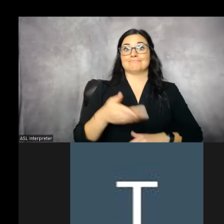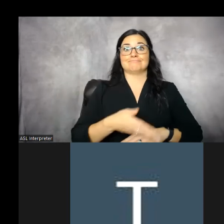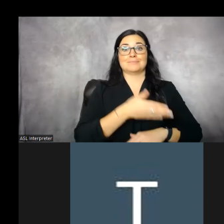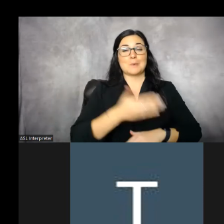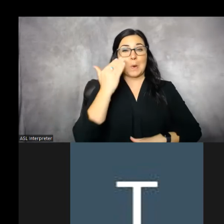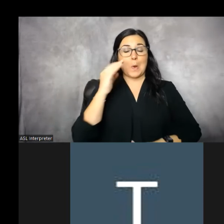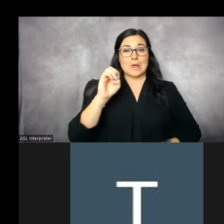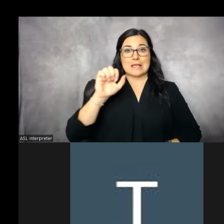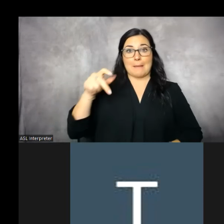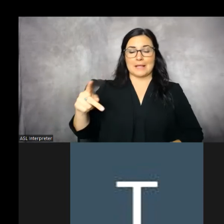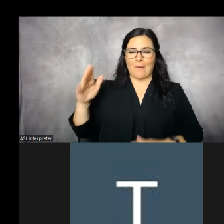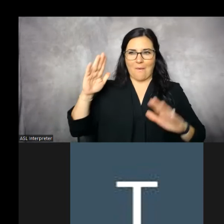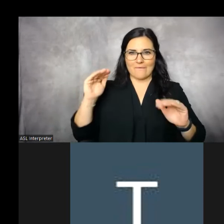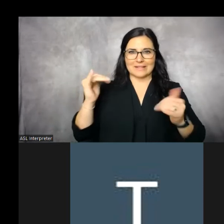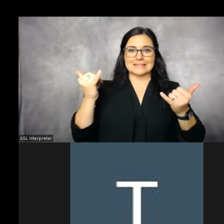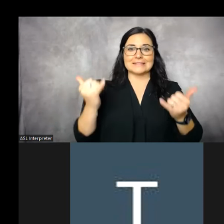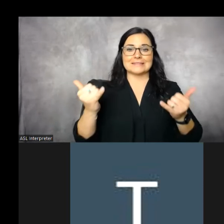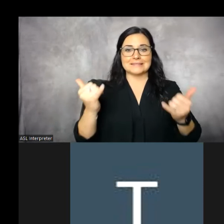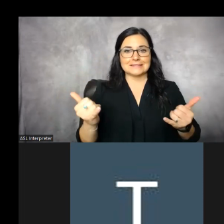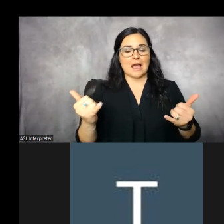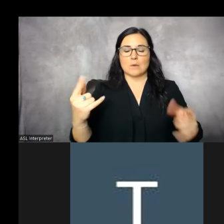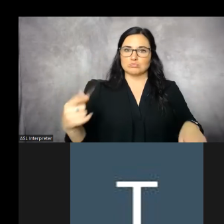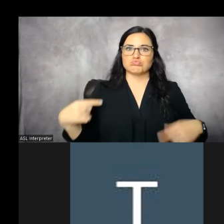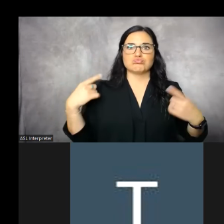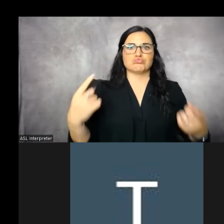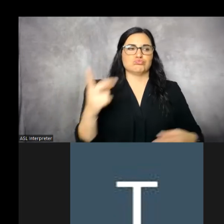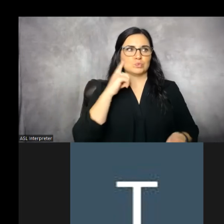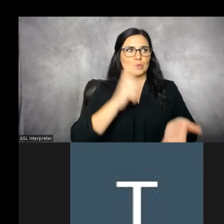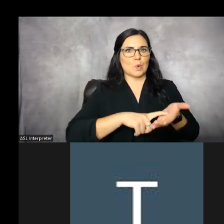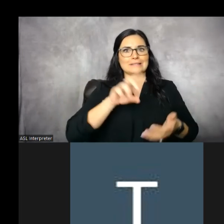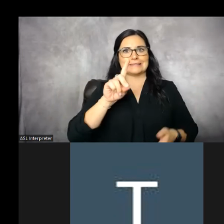I know it's kind of a thing that's really been on the rise in the universities and colleges.